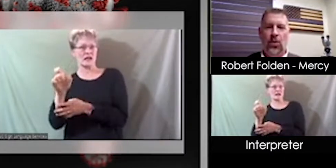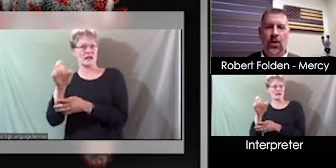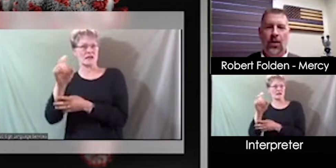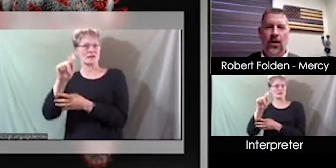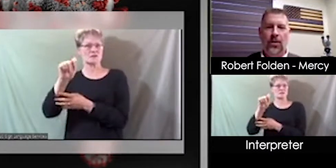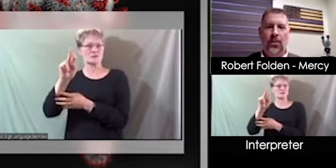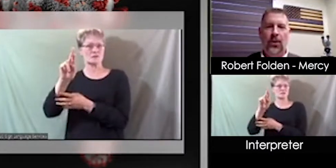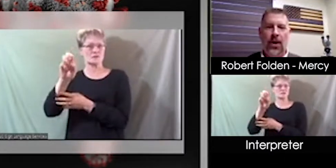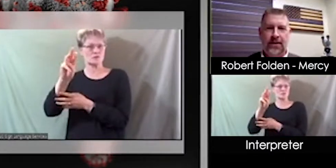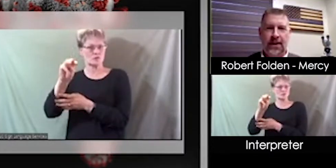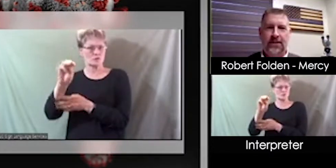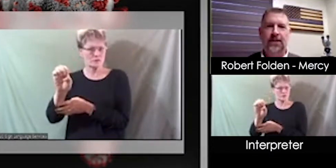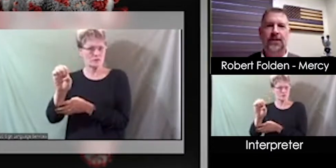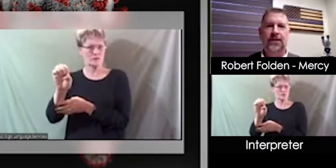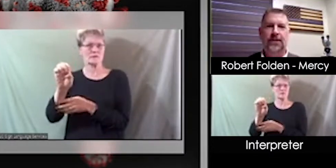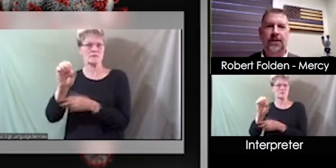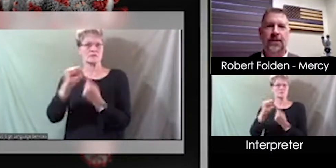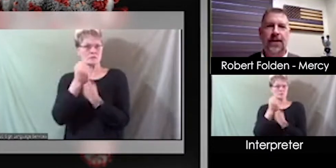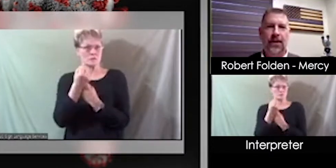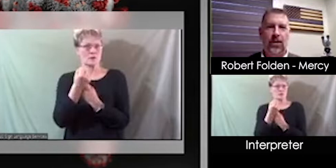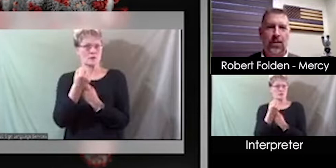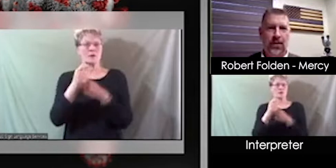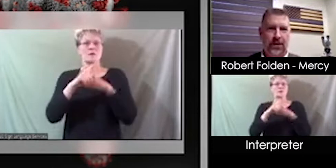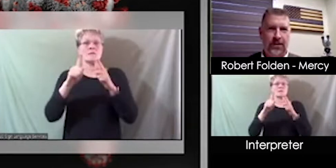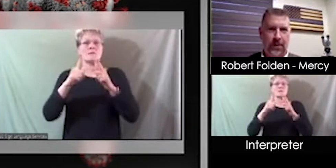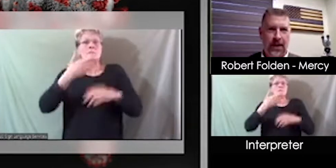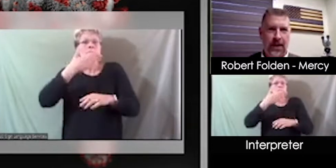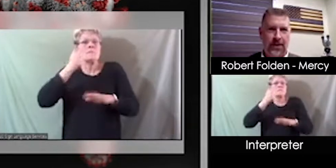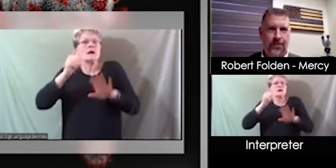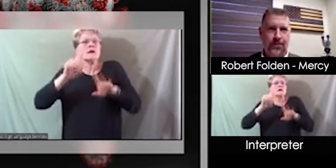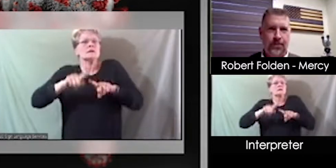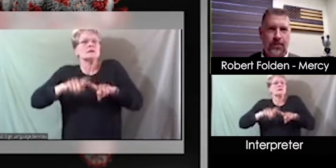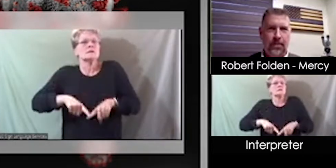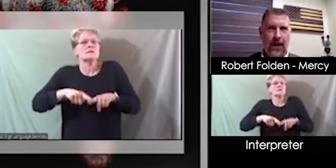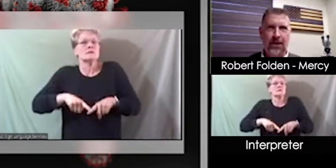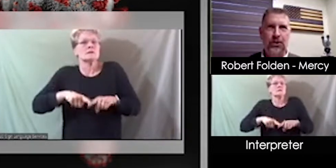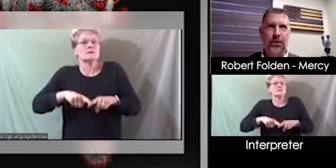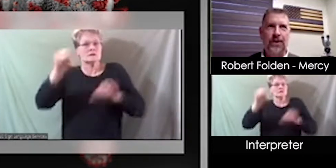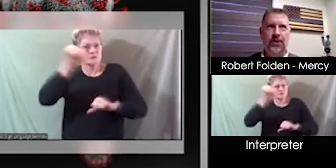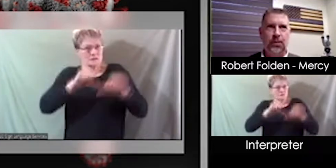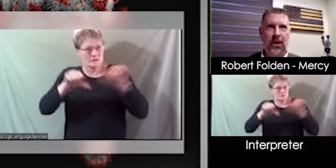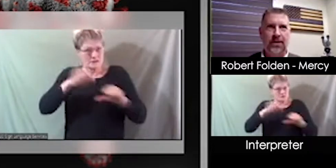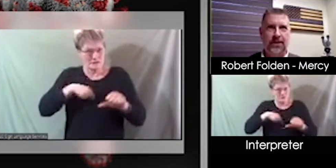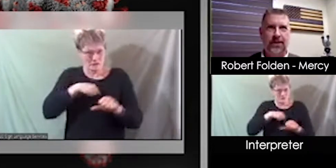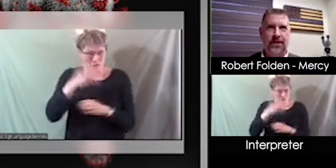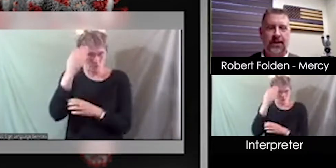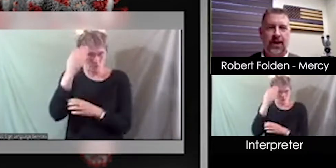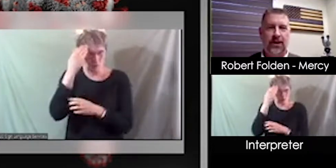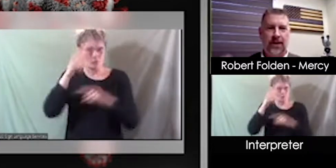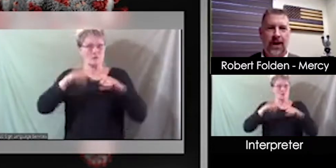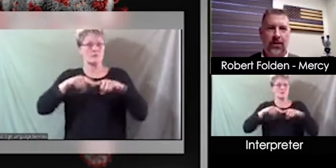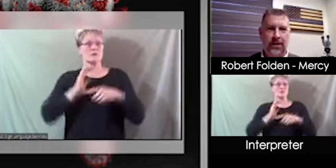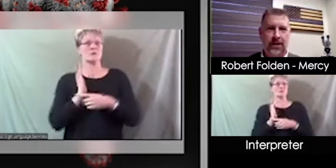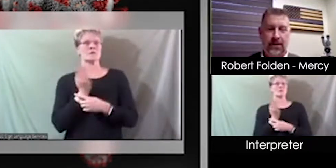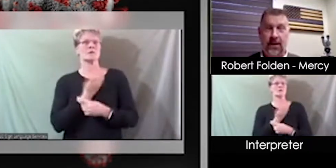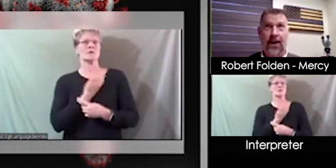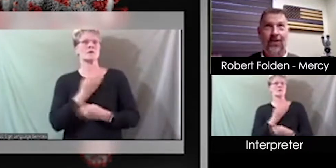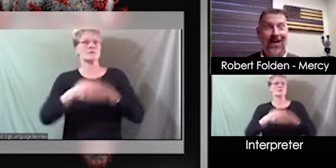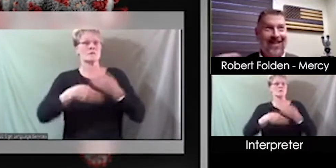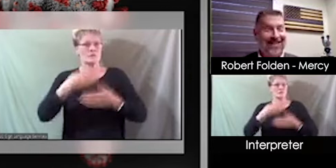for processes that we participate in and certainly those processes that cause